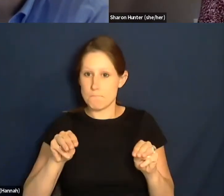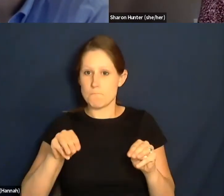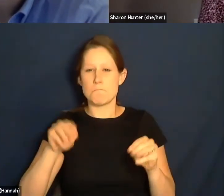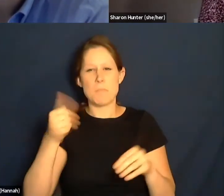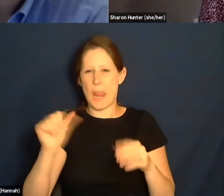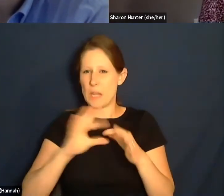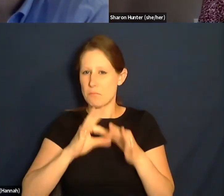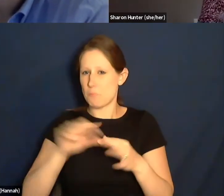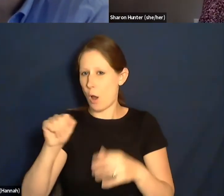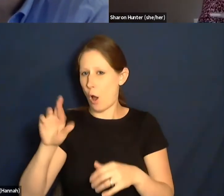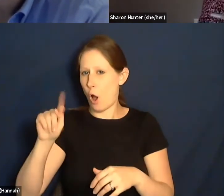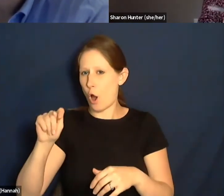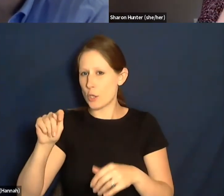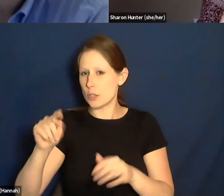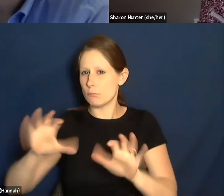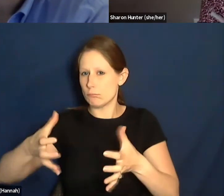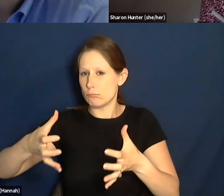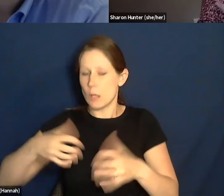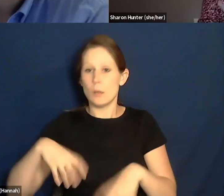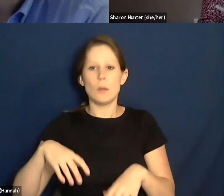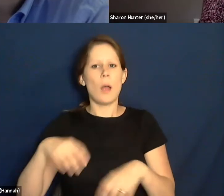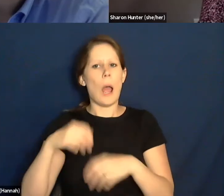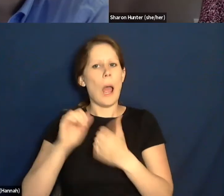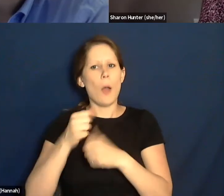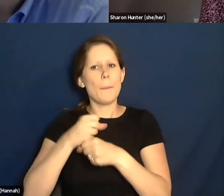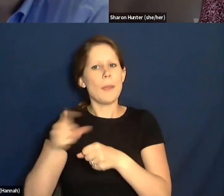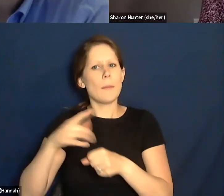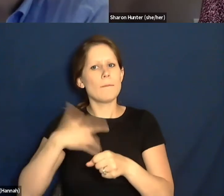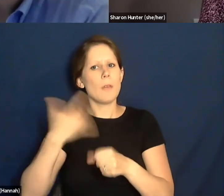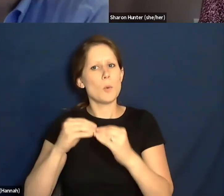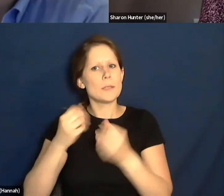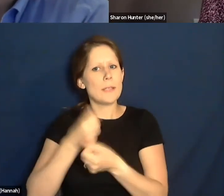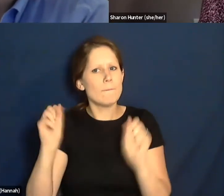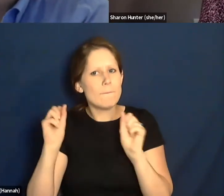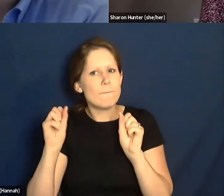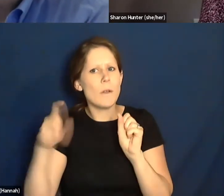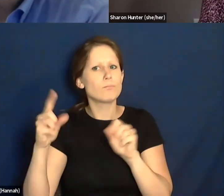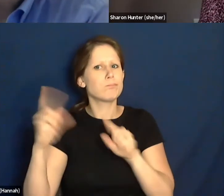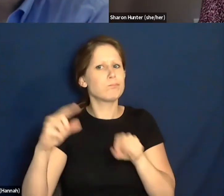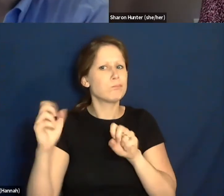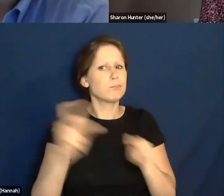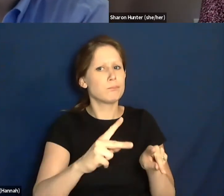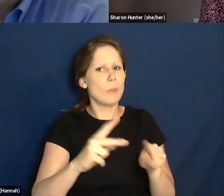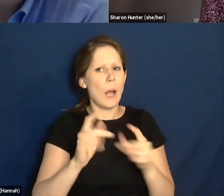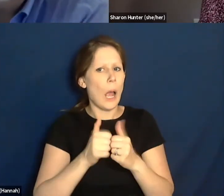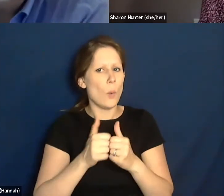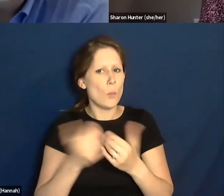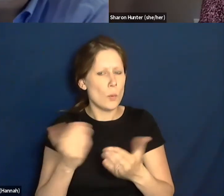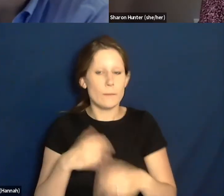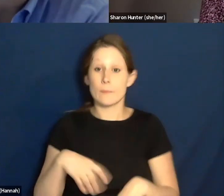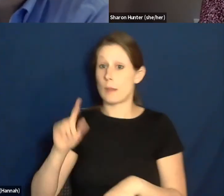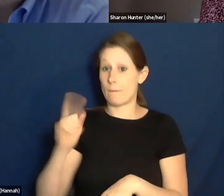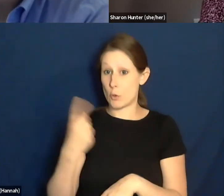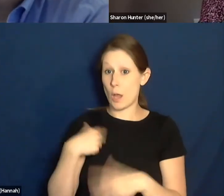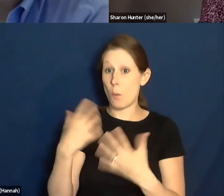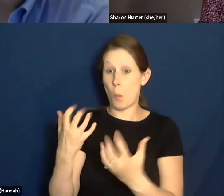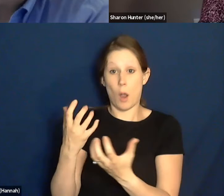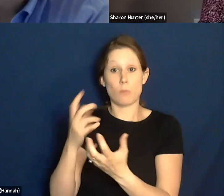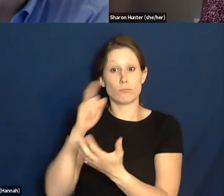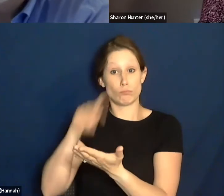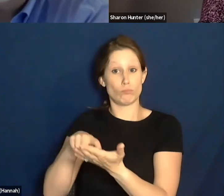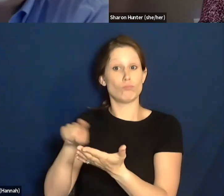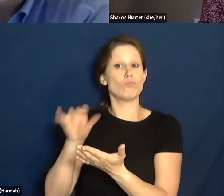what would you say to make them feel safer? -- It's not just people with disabilities.